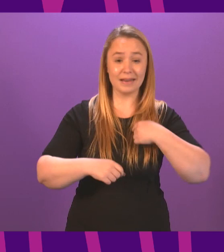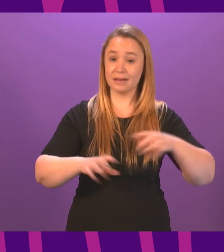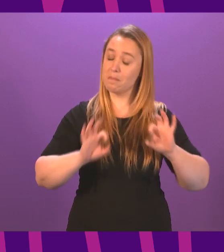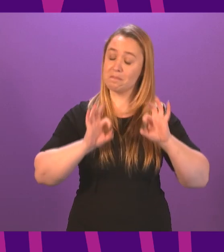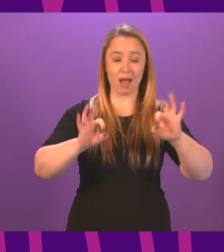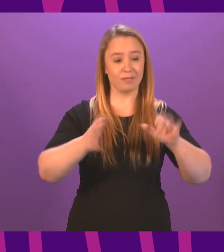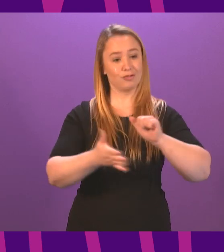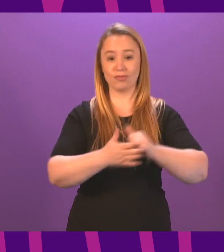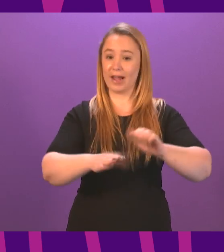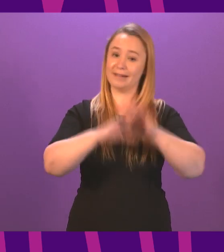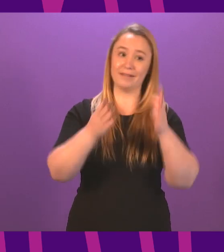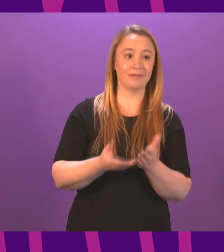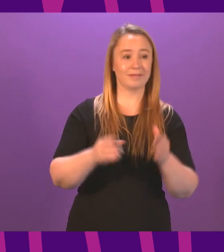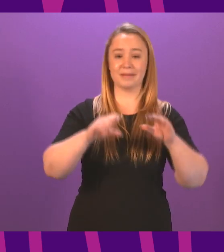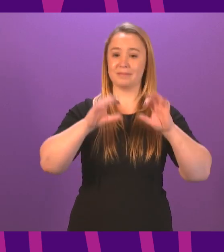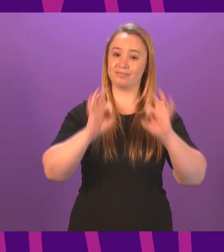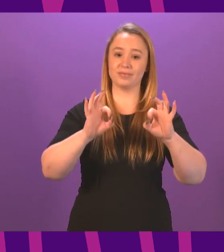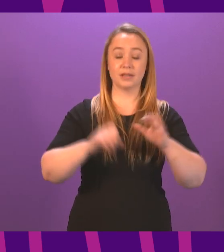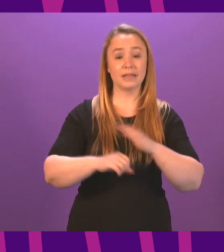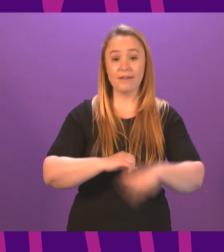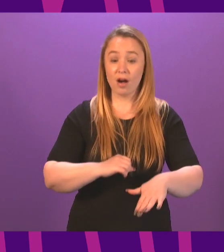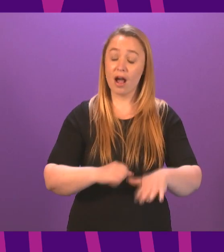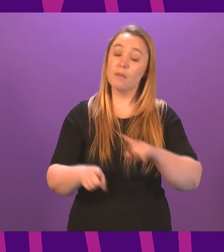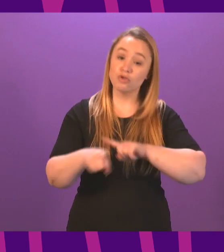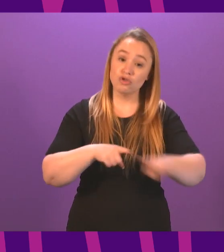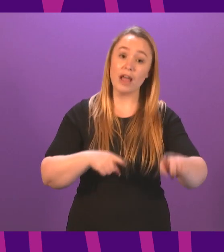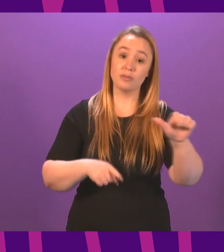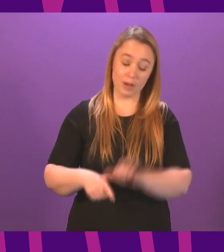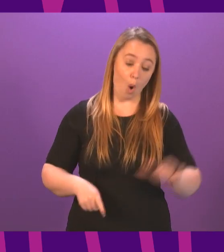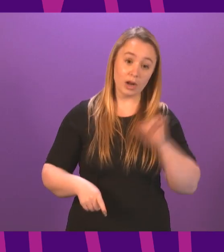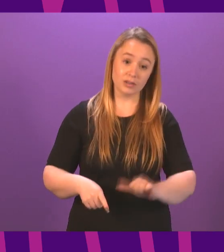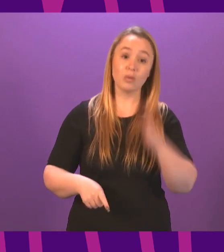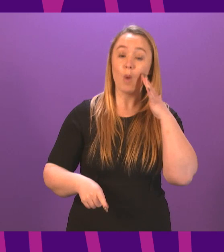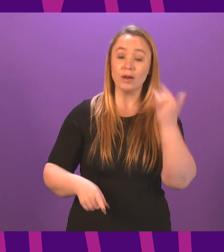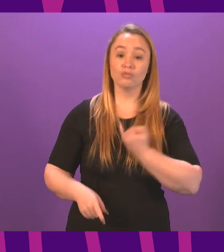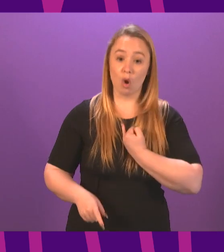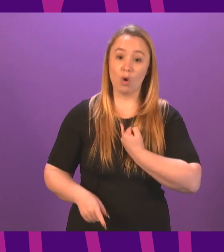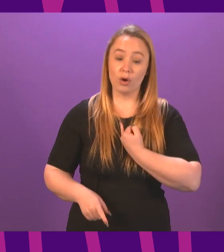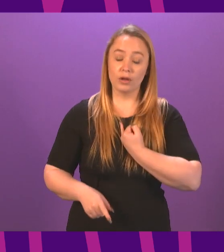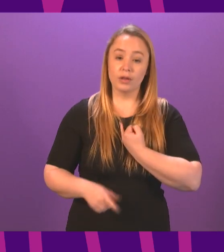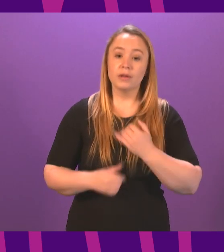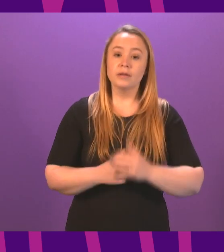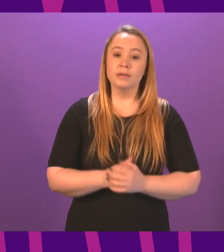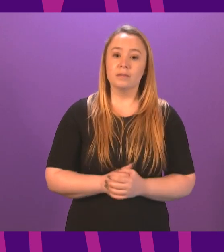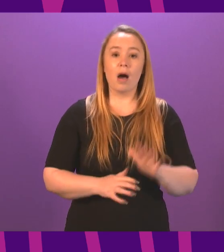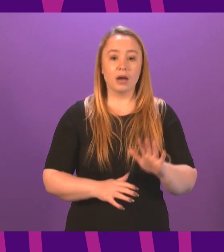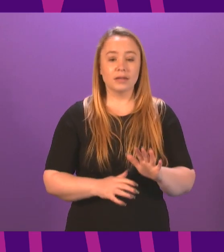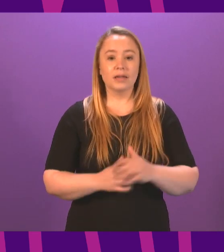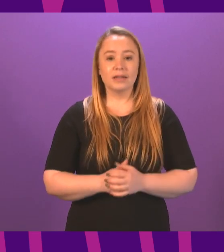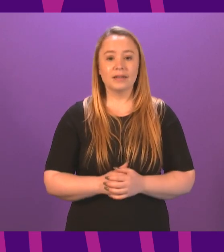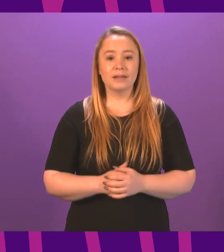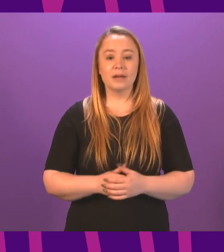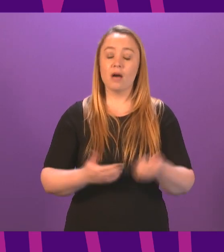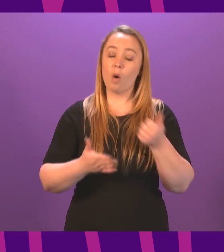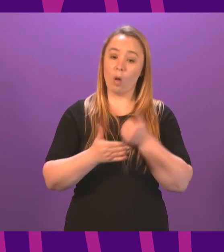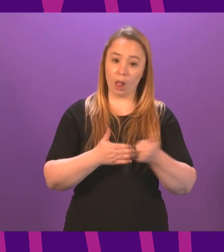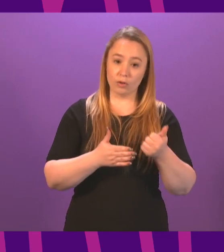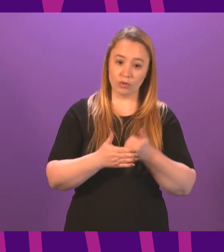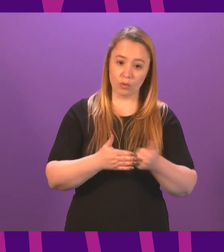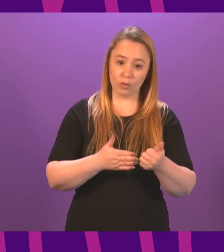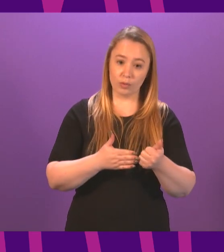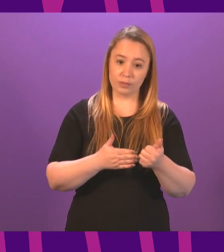right and be candid when we do not. I will also take the actions that I consider—and